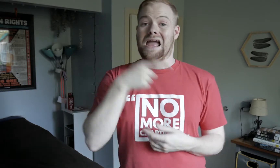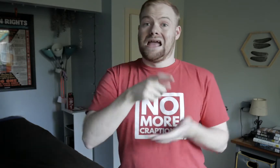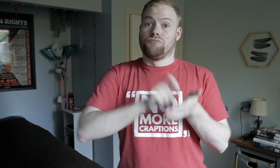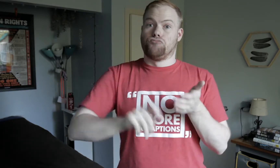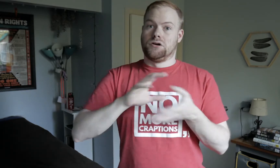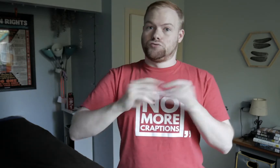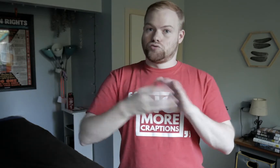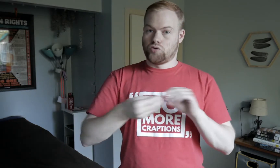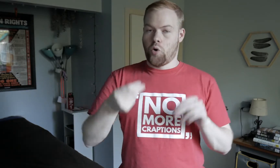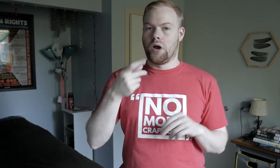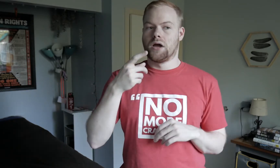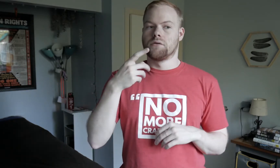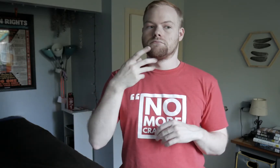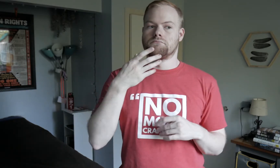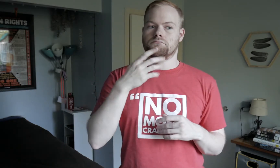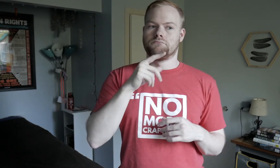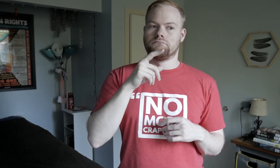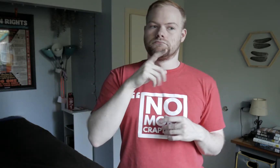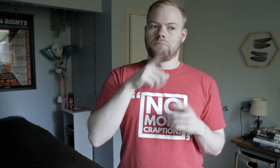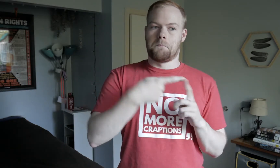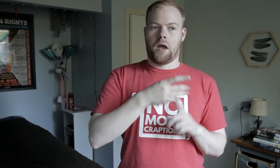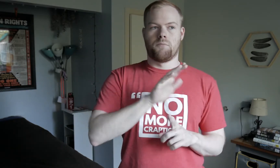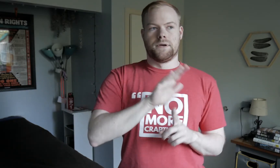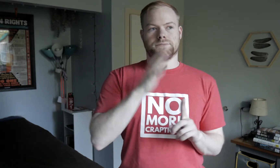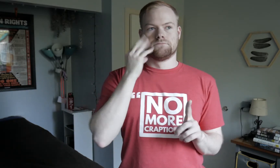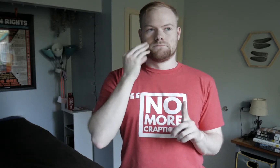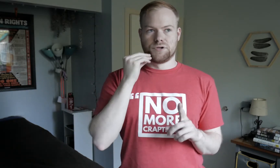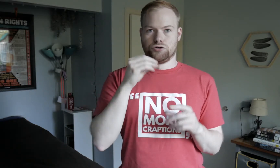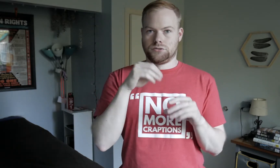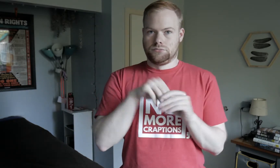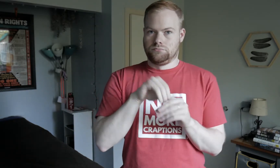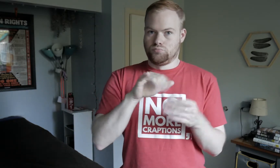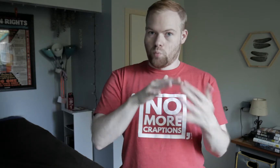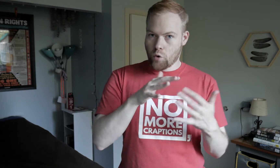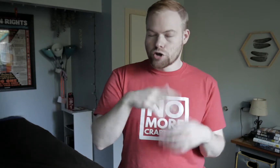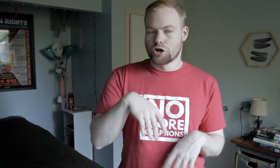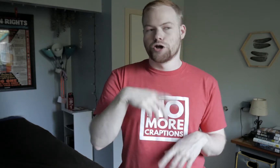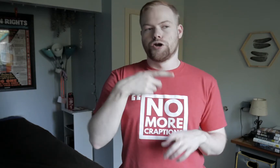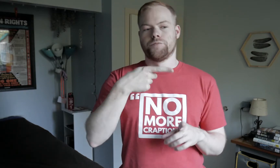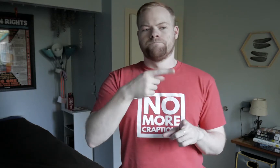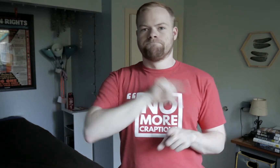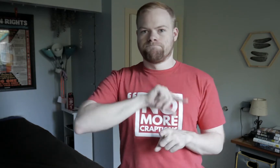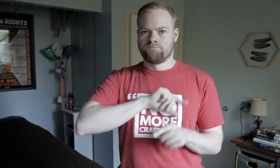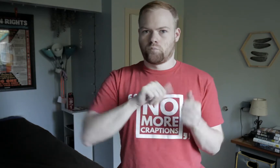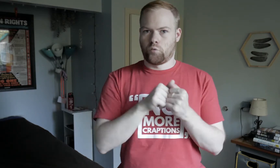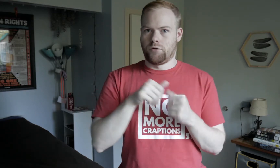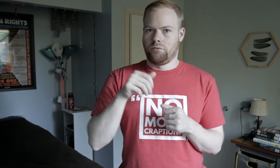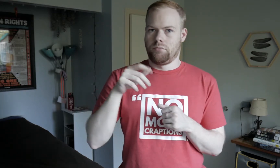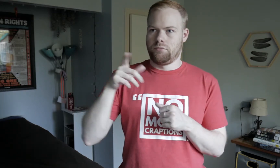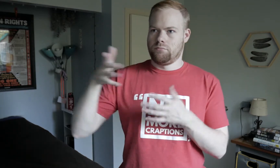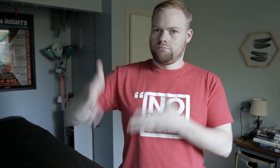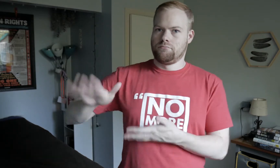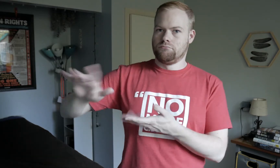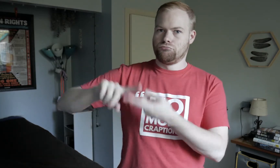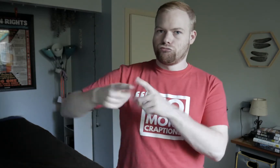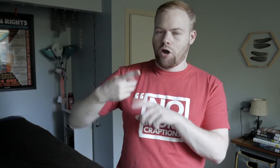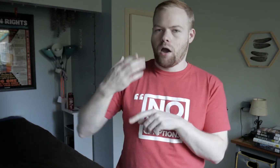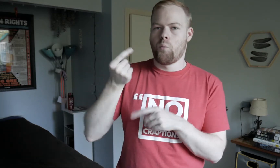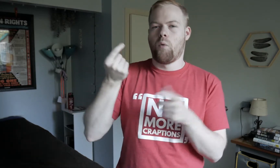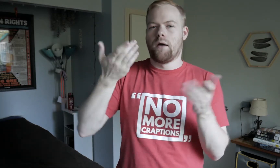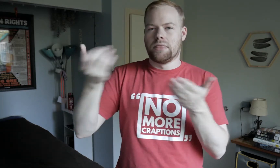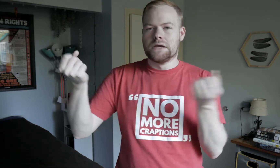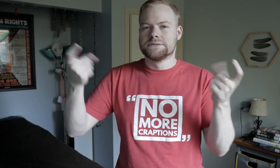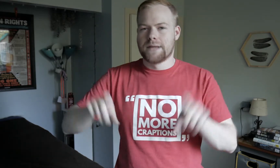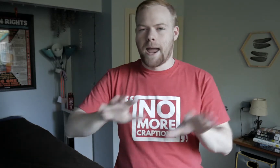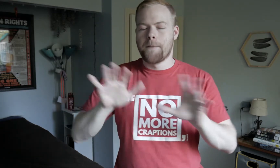He writes the story about his experiences in the war, his guilt with leaving his friend, what things happened.